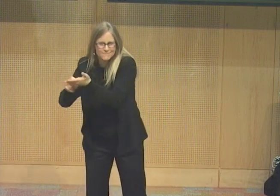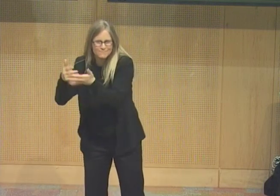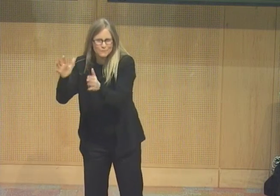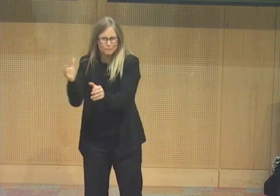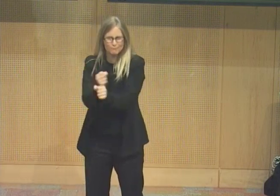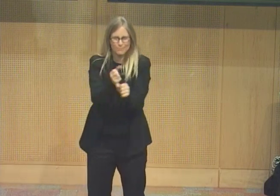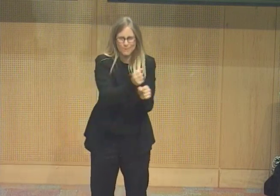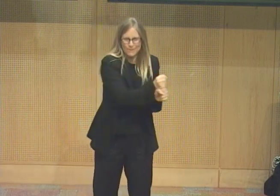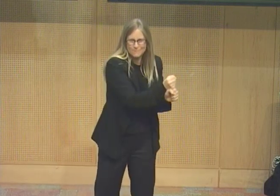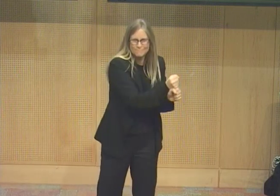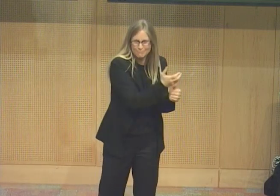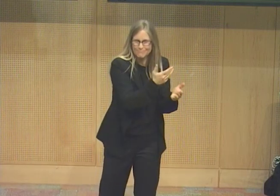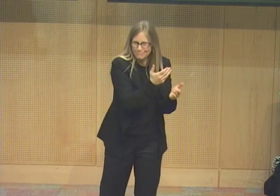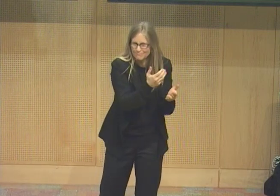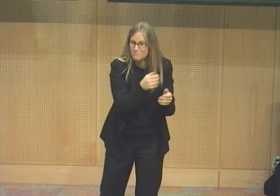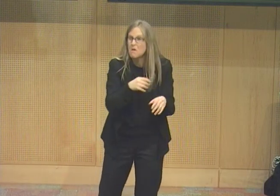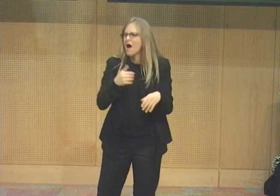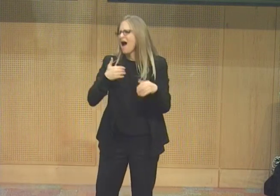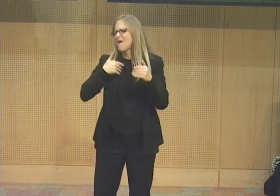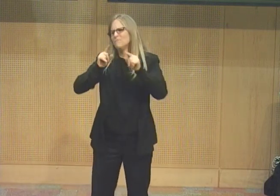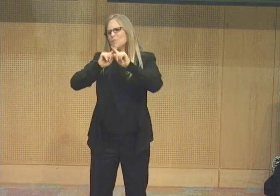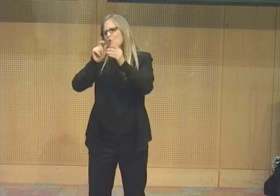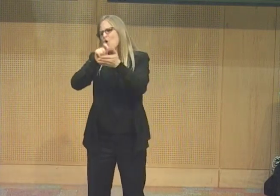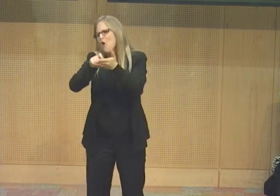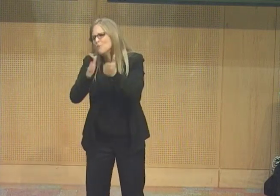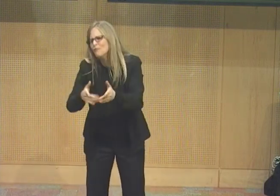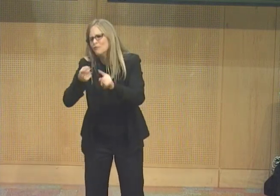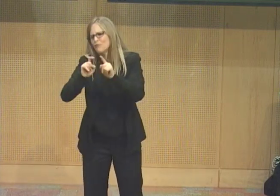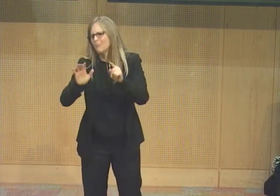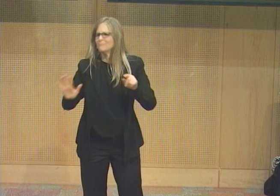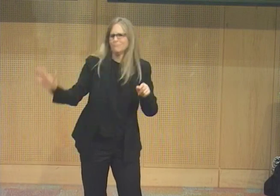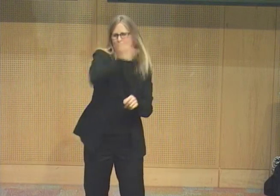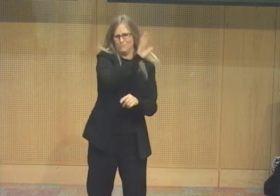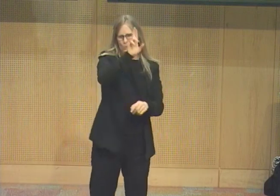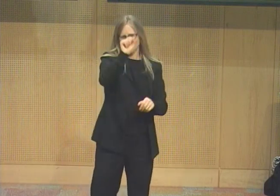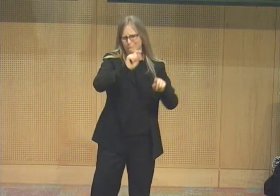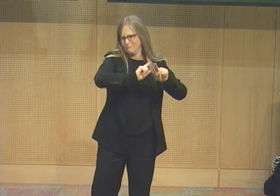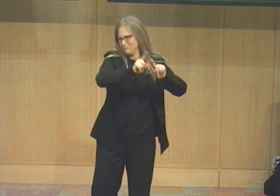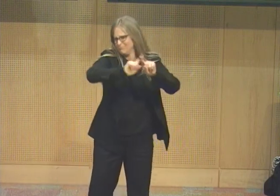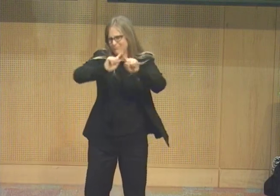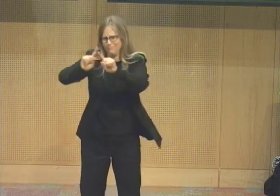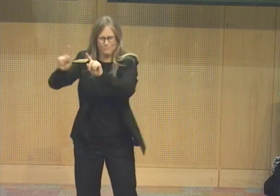They have recognized authors and very renowned published articles.